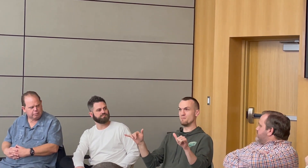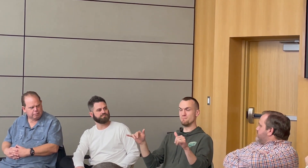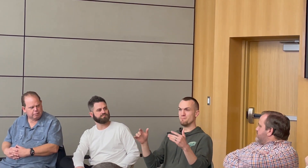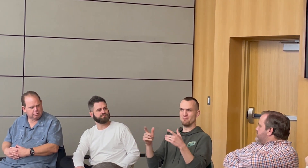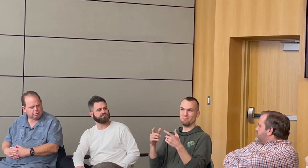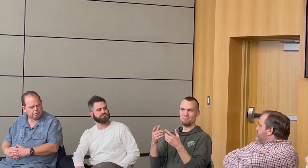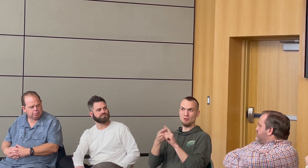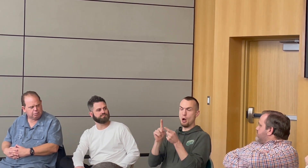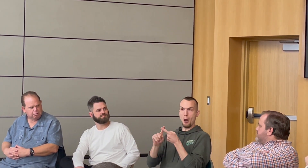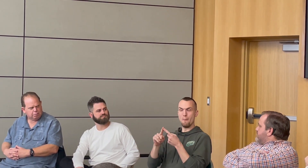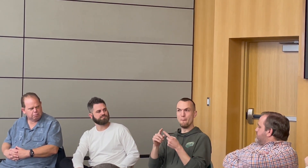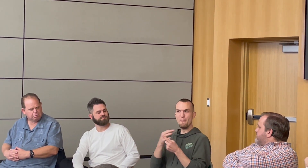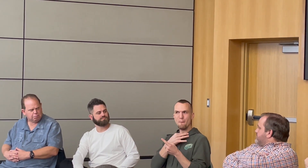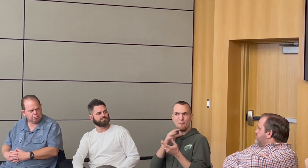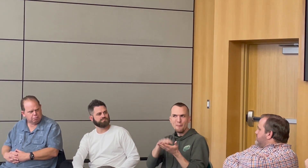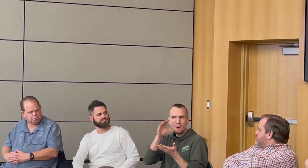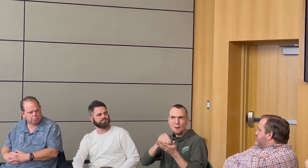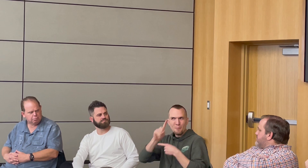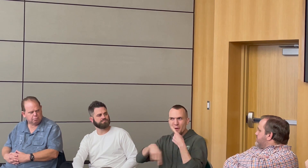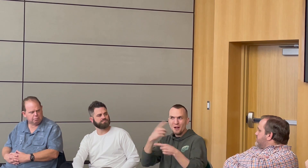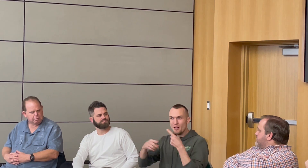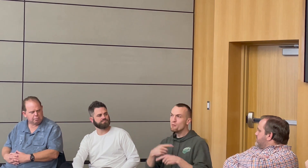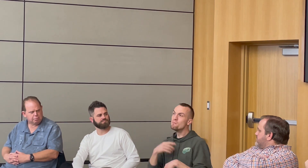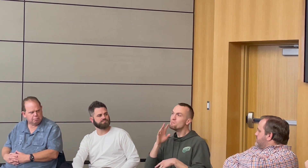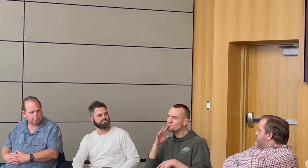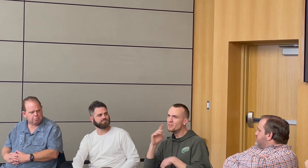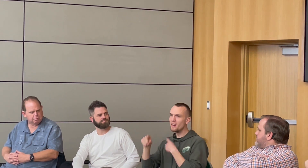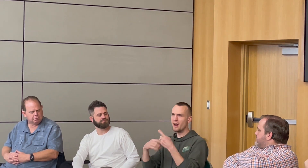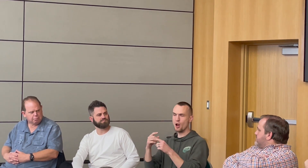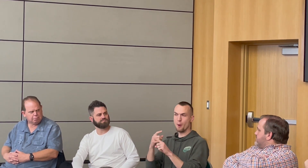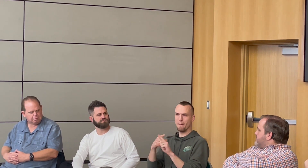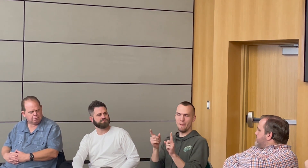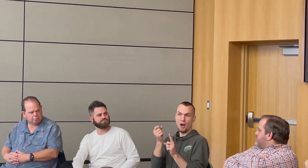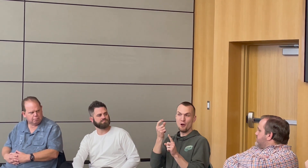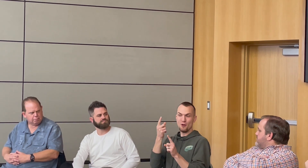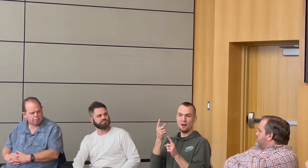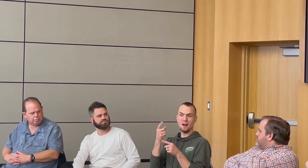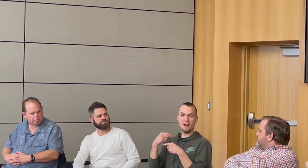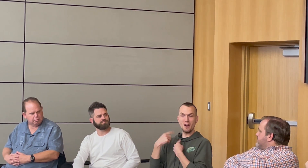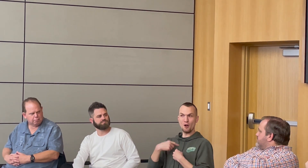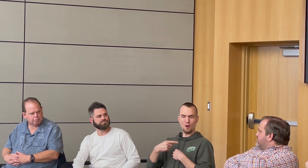I will sign and verbalize at the same time with folks that maybe are learning sign language or